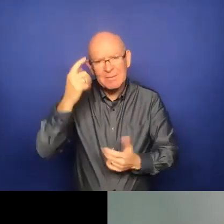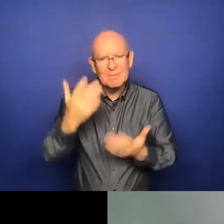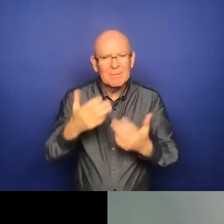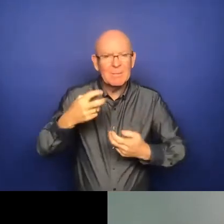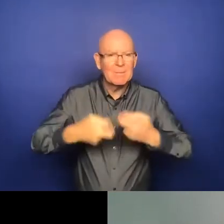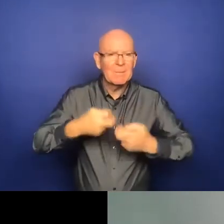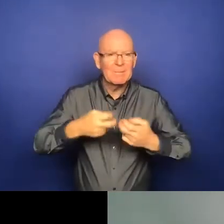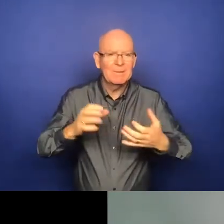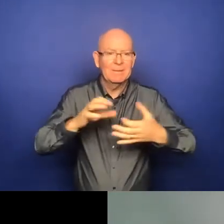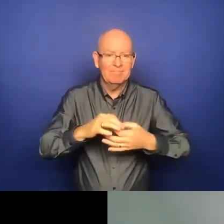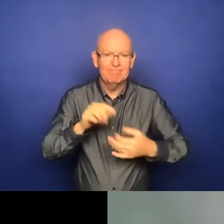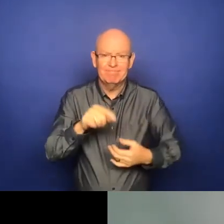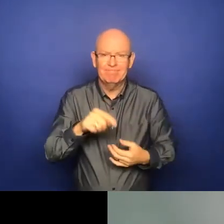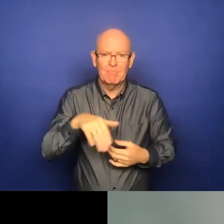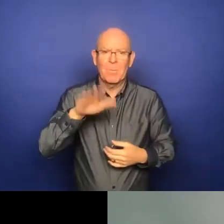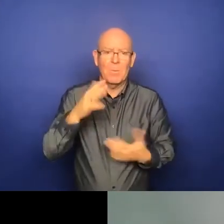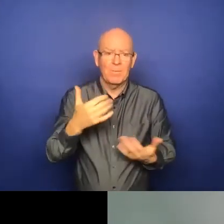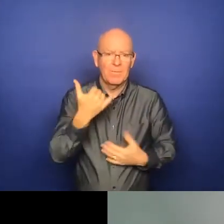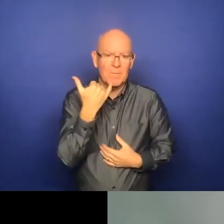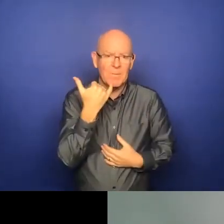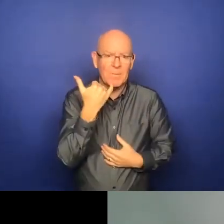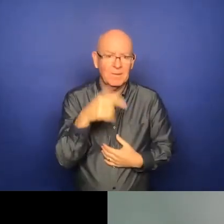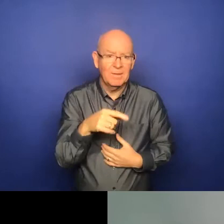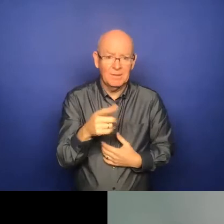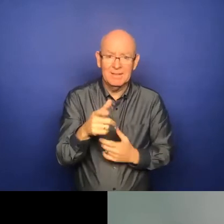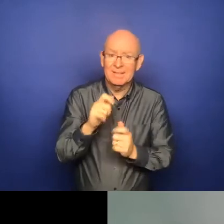that when conducting phone surveys.